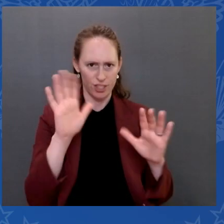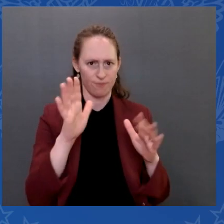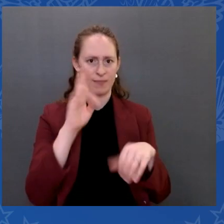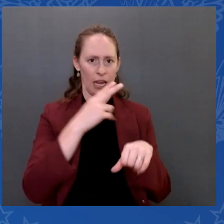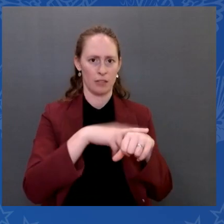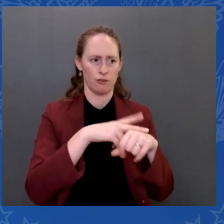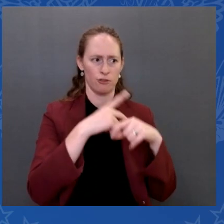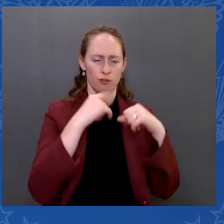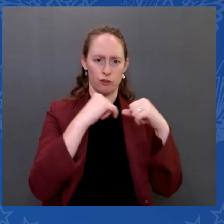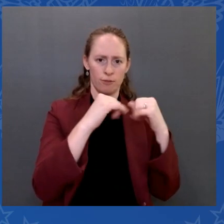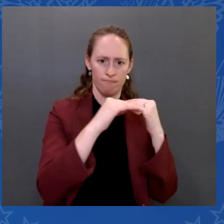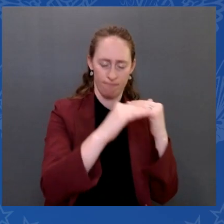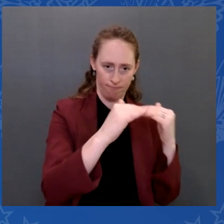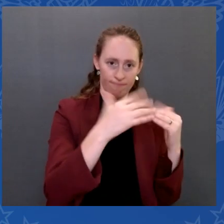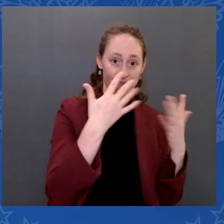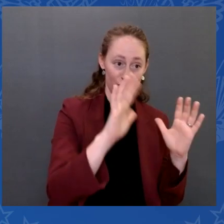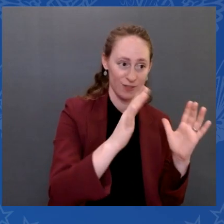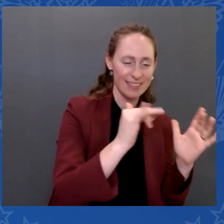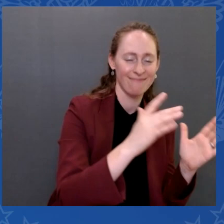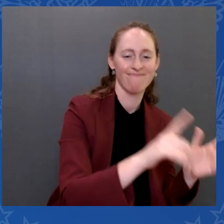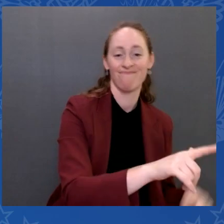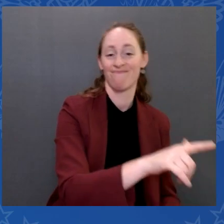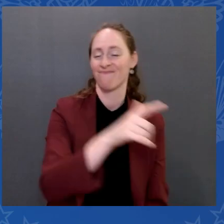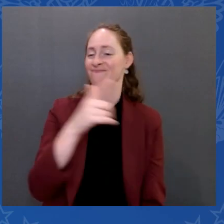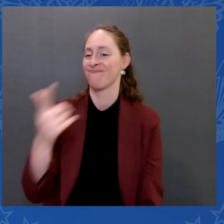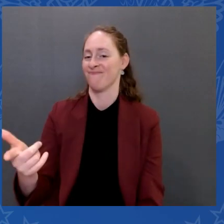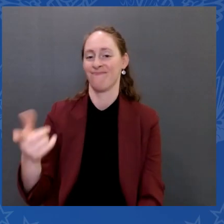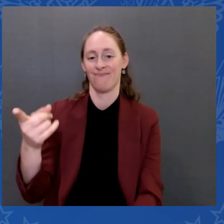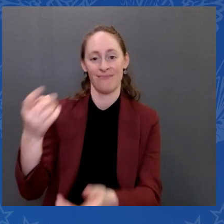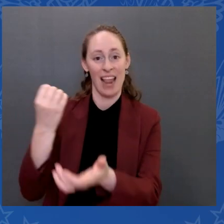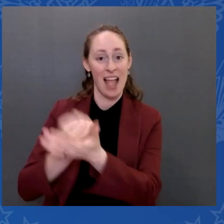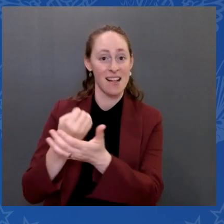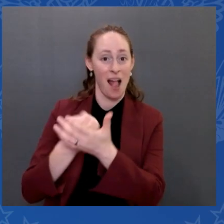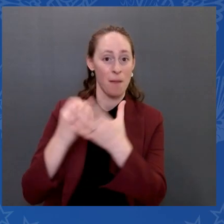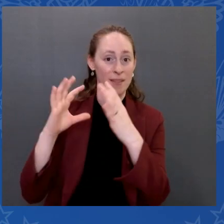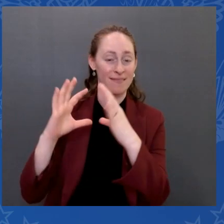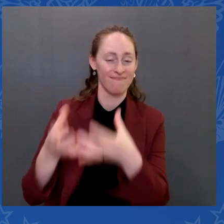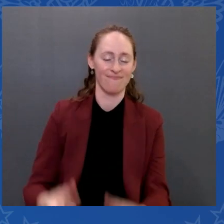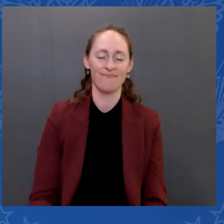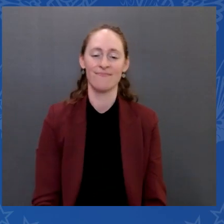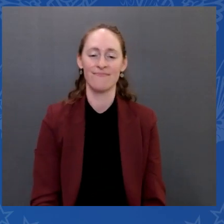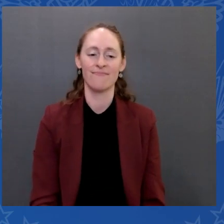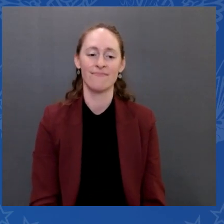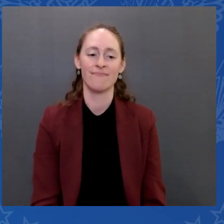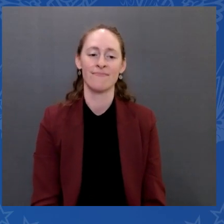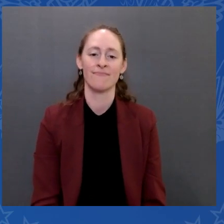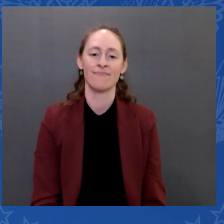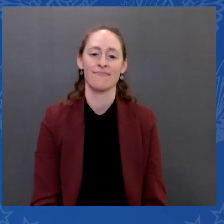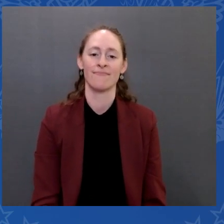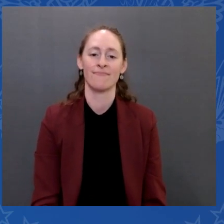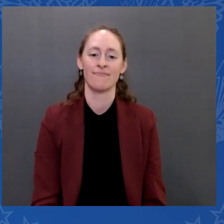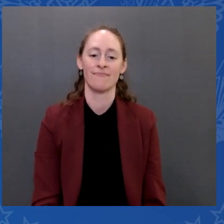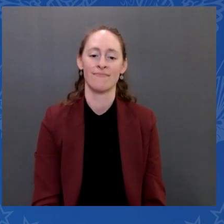And, obviously, as we make these investments, our goal is to generate durable economic opportunity